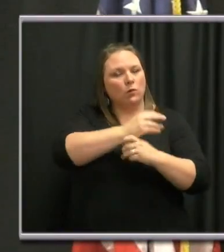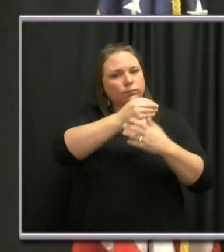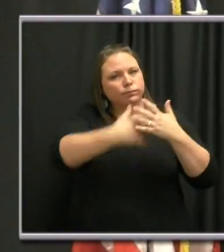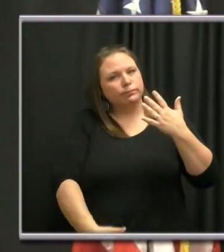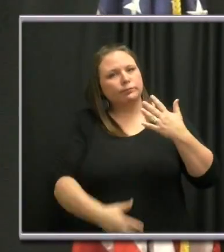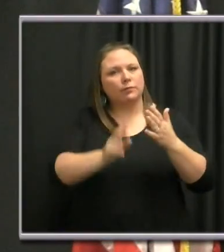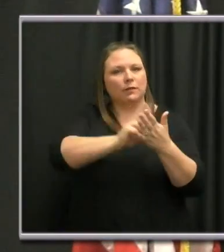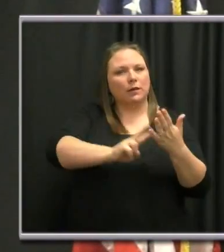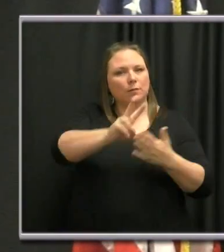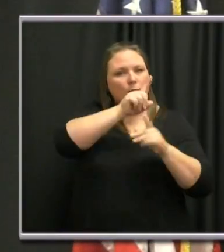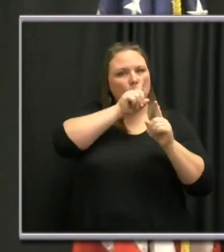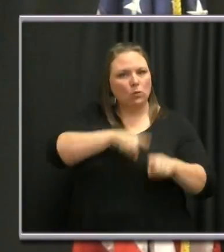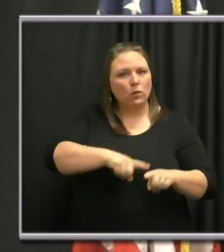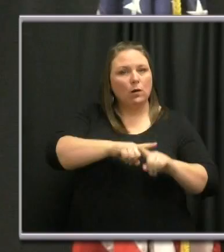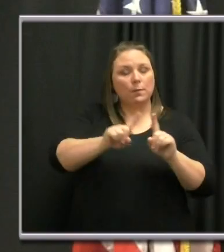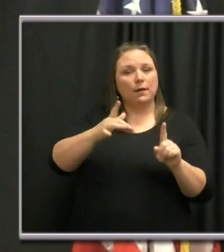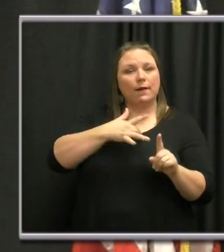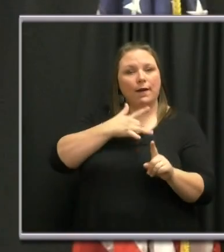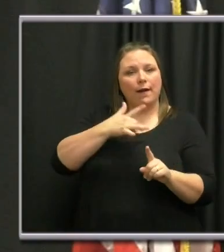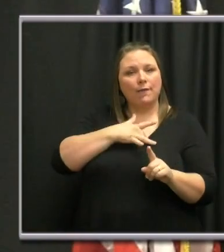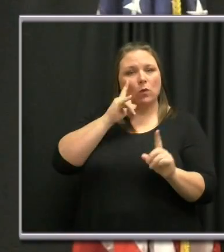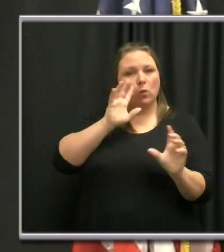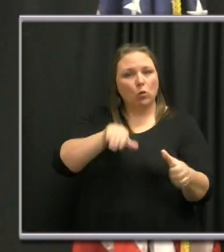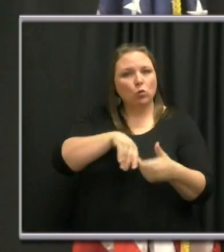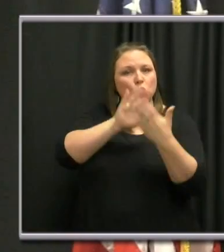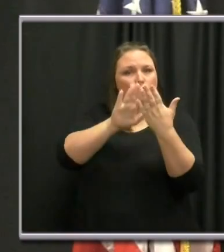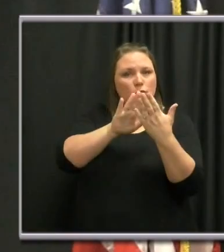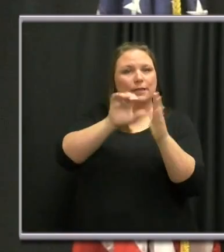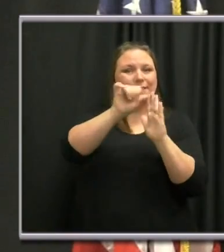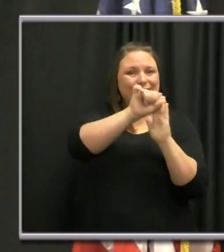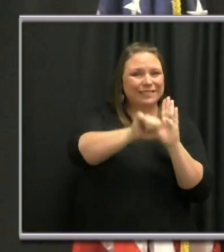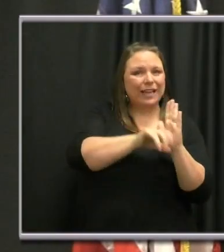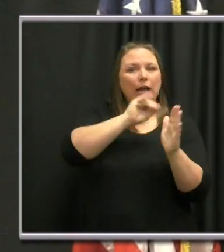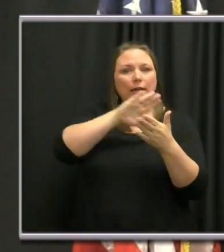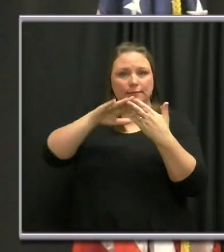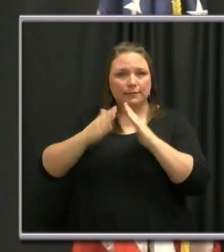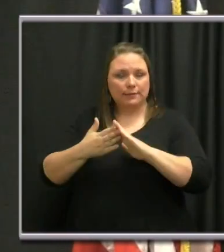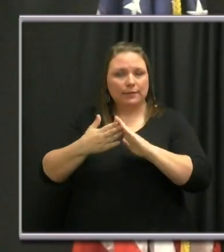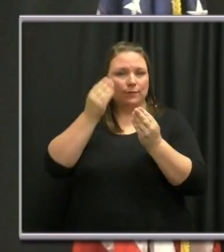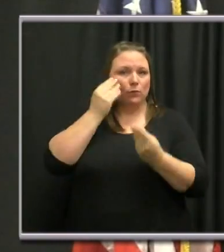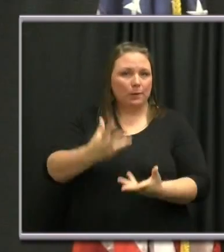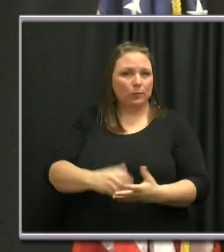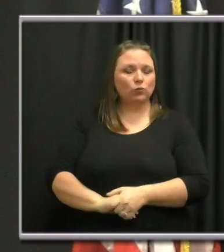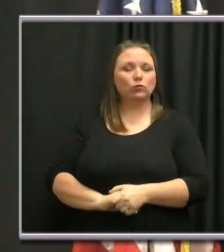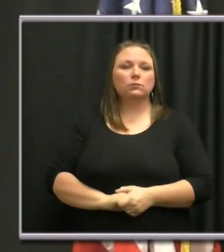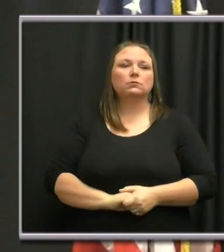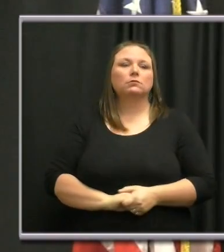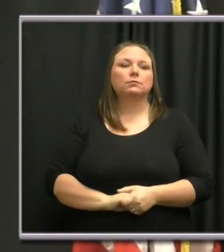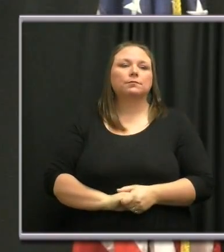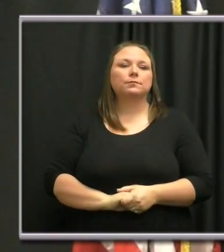COMPLETE FEDERAL REPORT SO I CAN'T SPEAK TO EXACTLY WHAT IT WILL SHOW THEM MY UNDERSTANDING